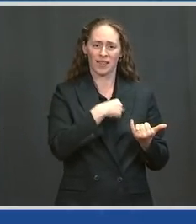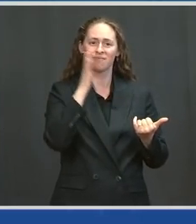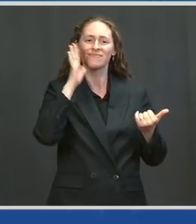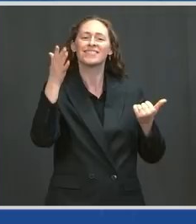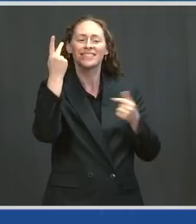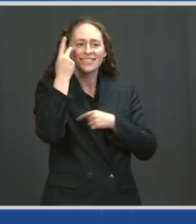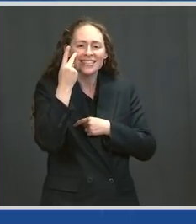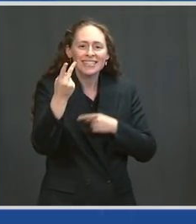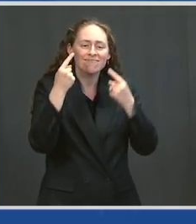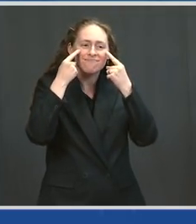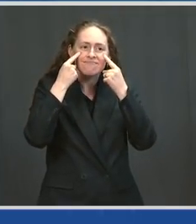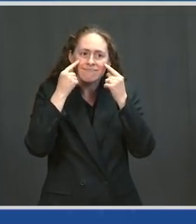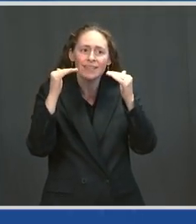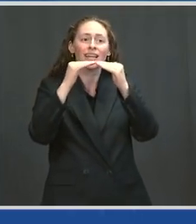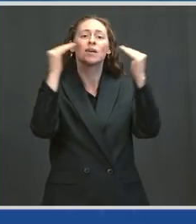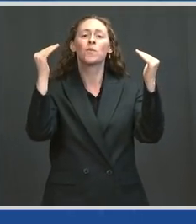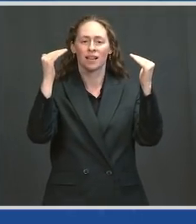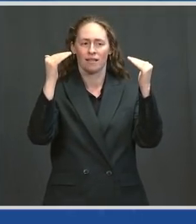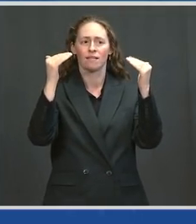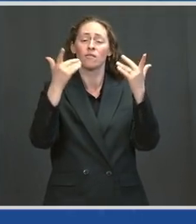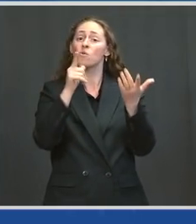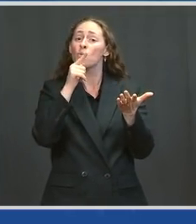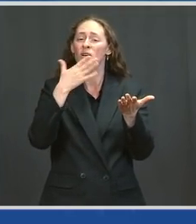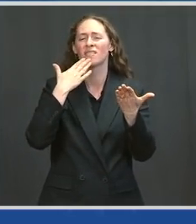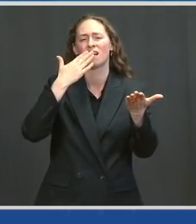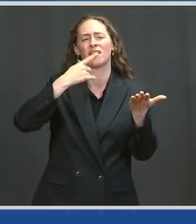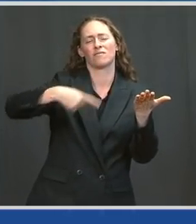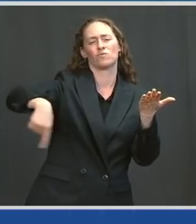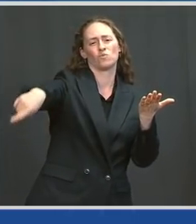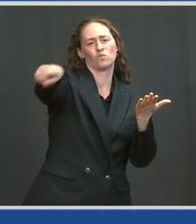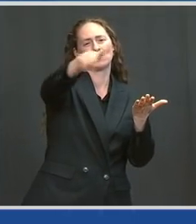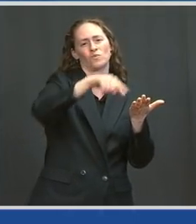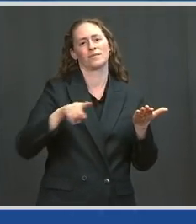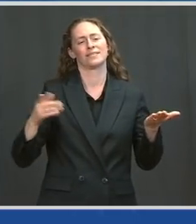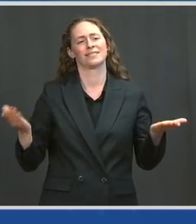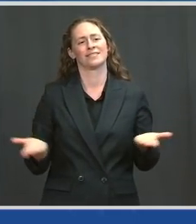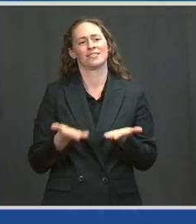And now I introduce to you President Joe Biden.